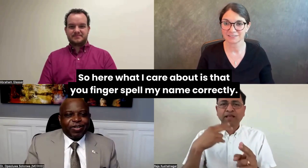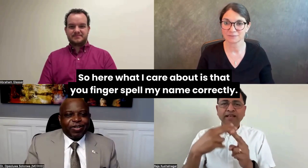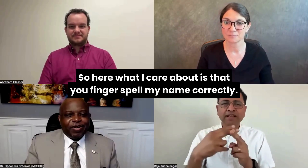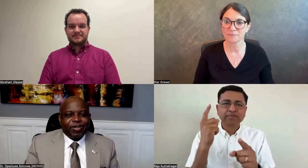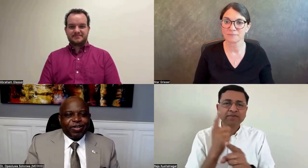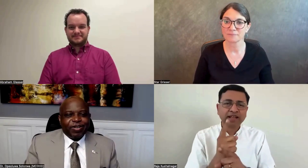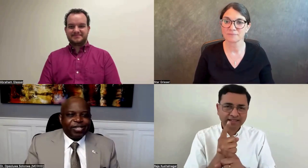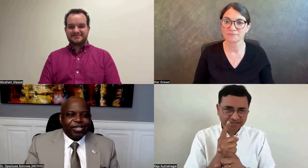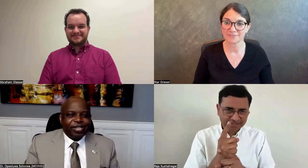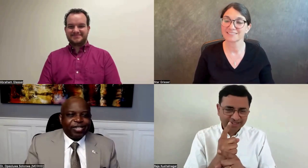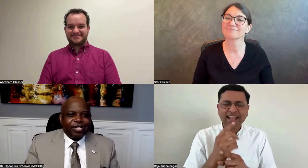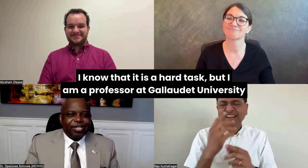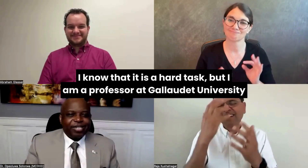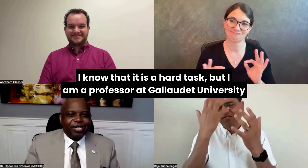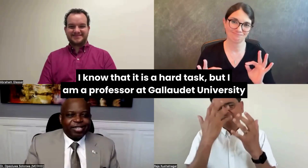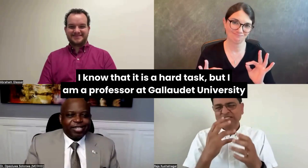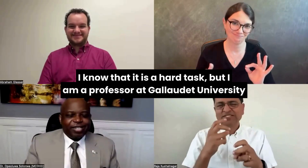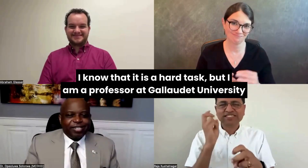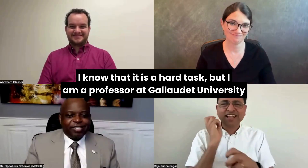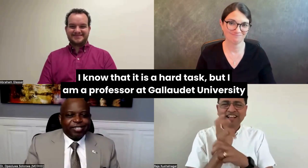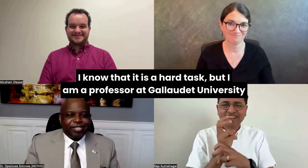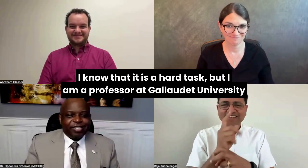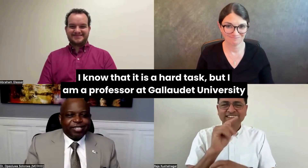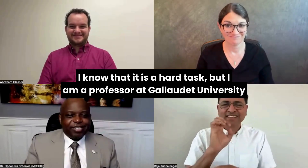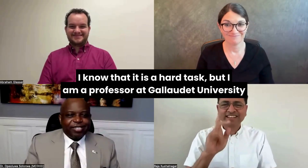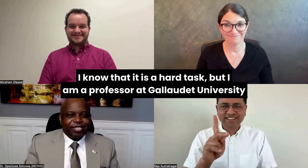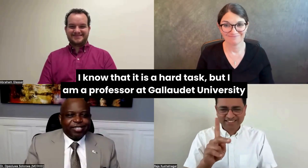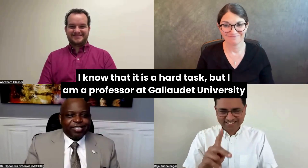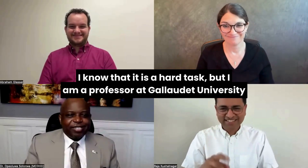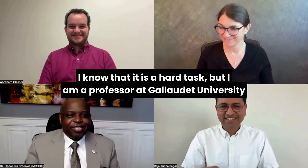I know that it is a hard task, but I am a professor at Gallaudet University